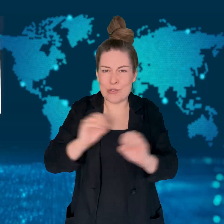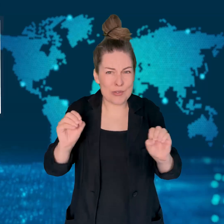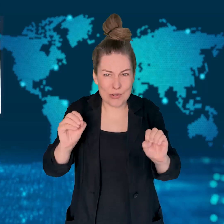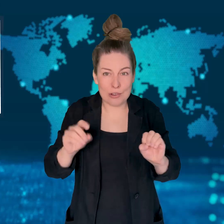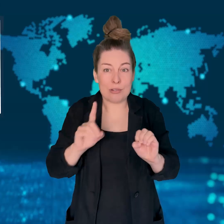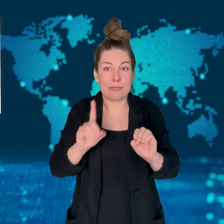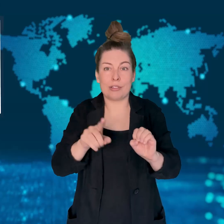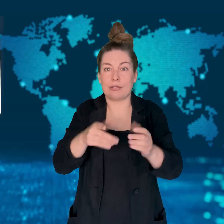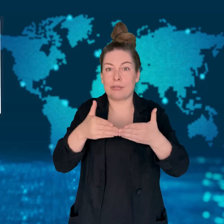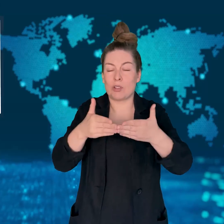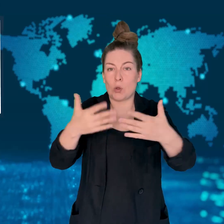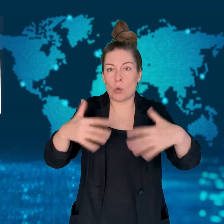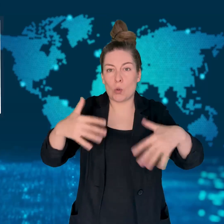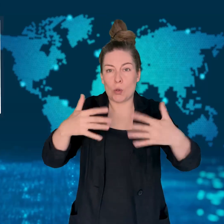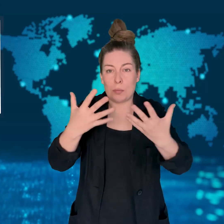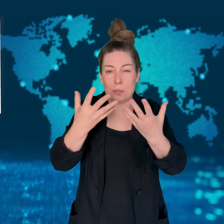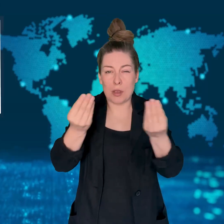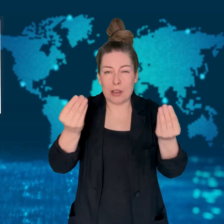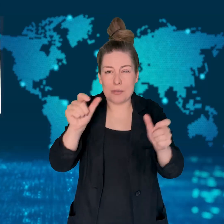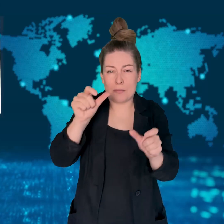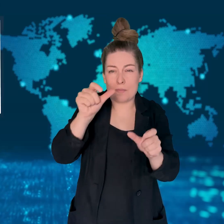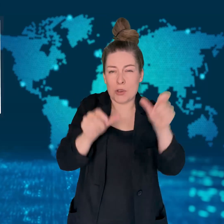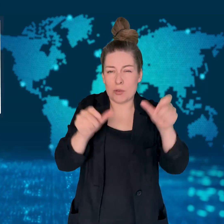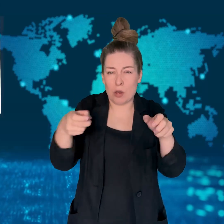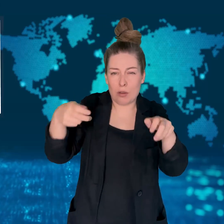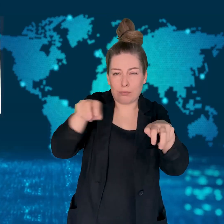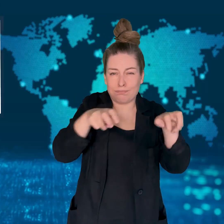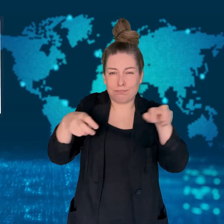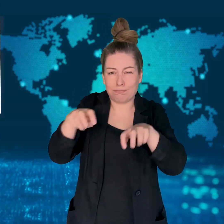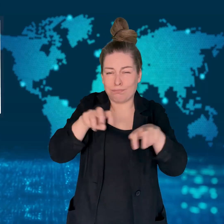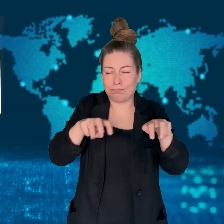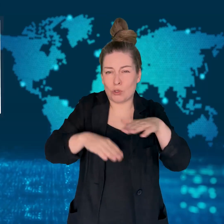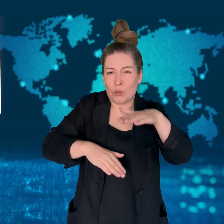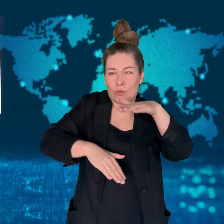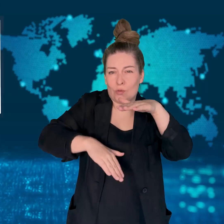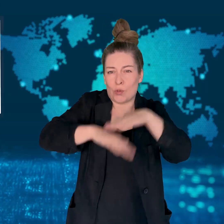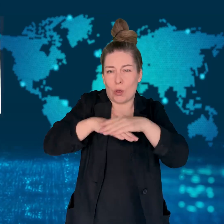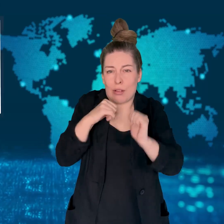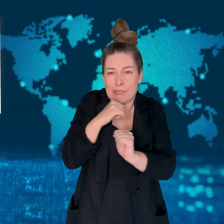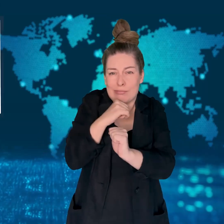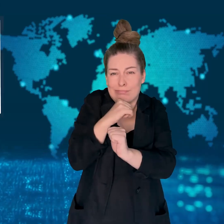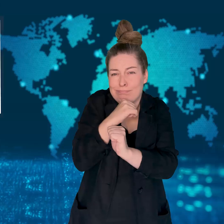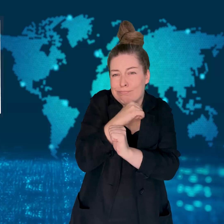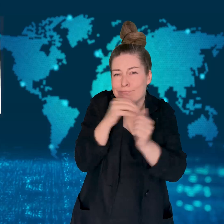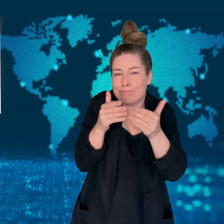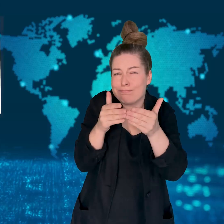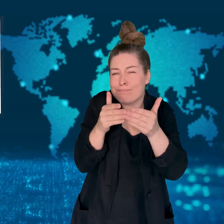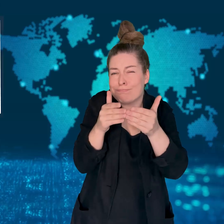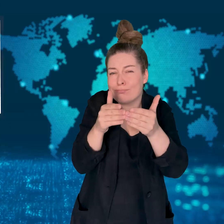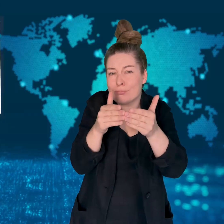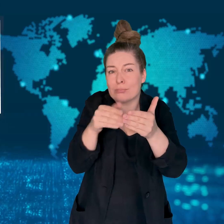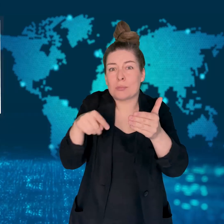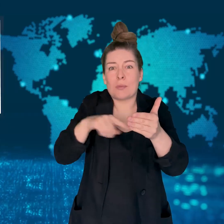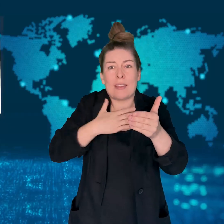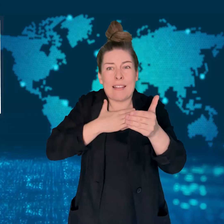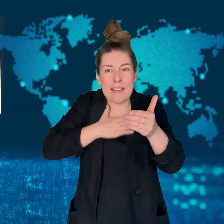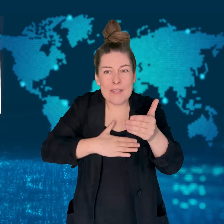carrying a large number of people.